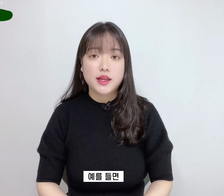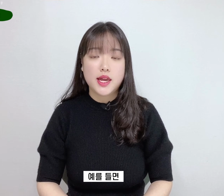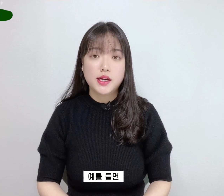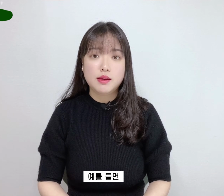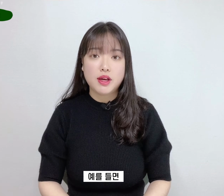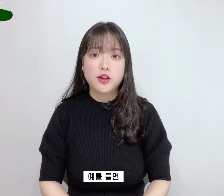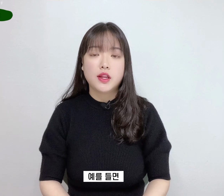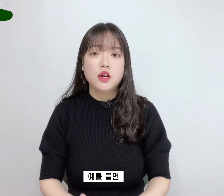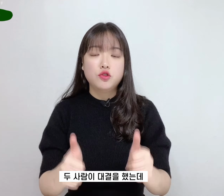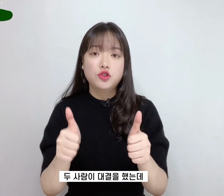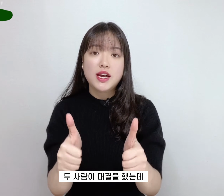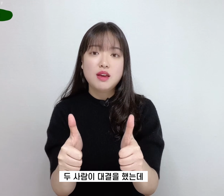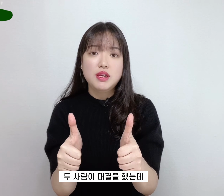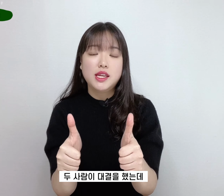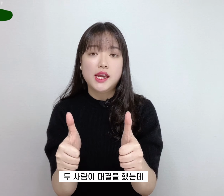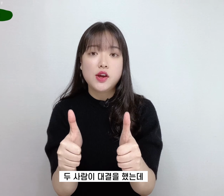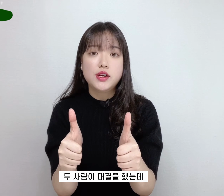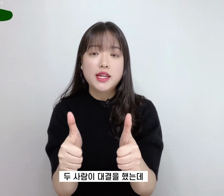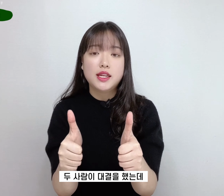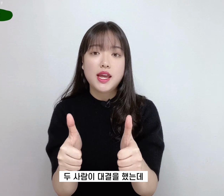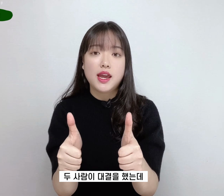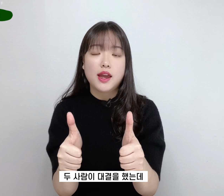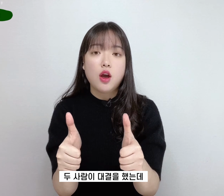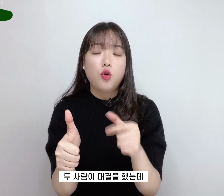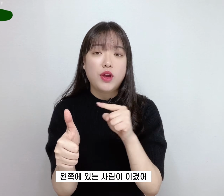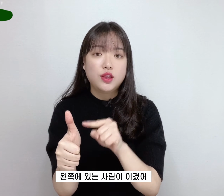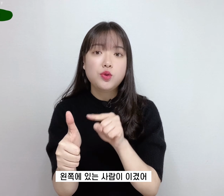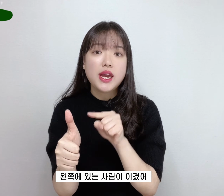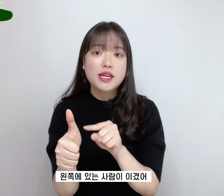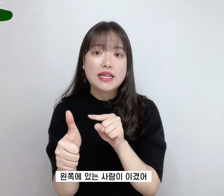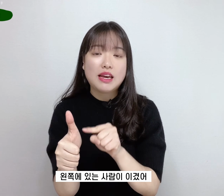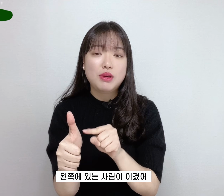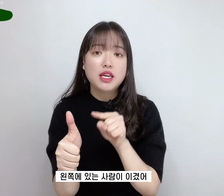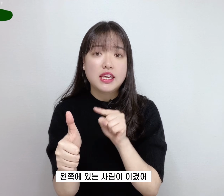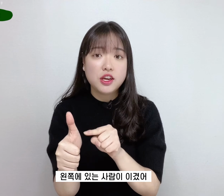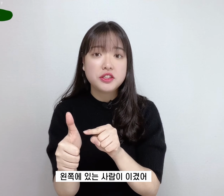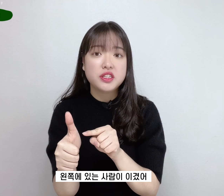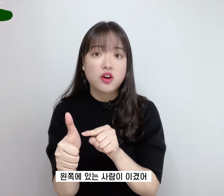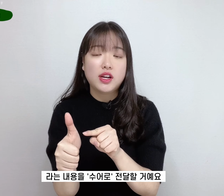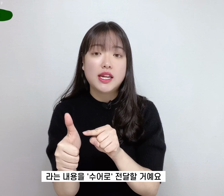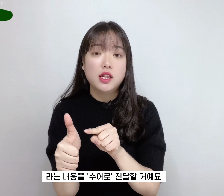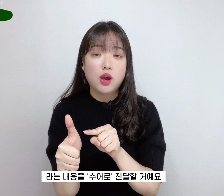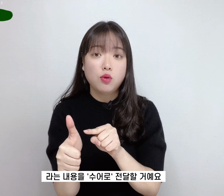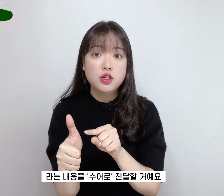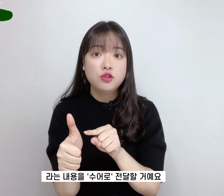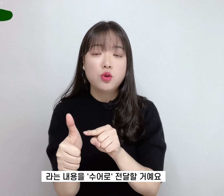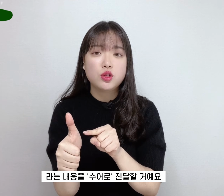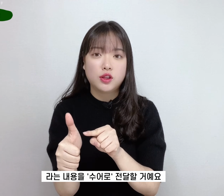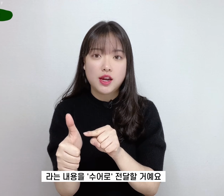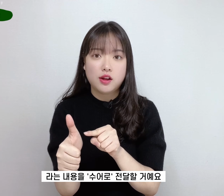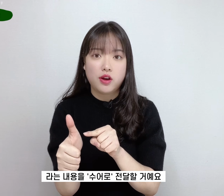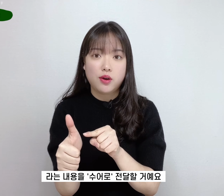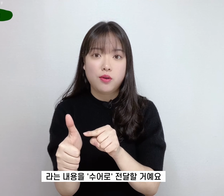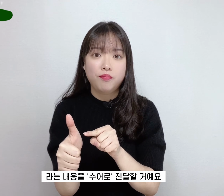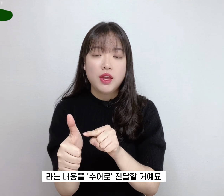For example, two people had a confrontation, and the one on the left won the message in 'sign language'.